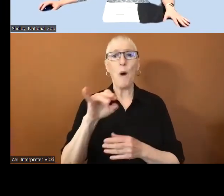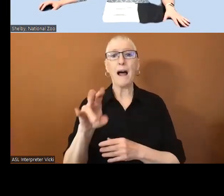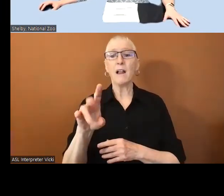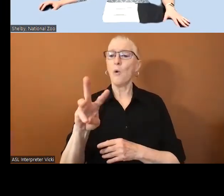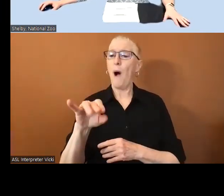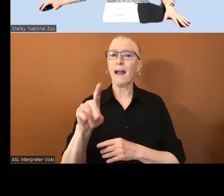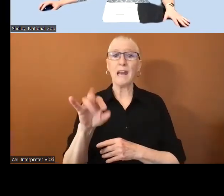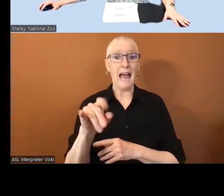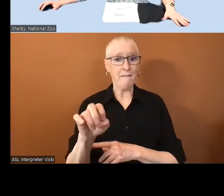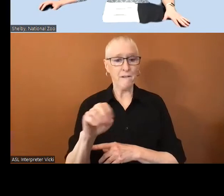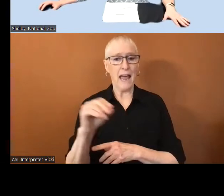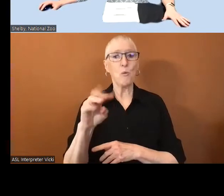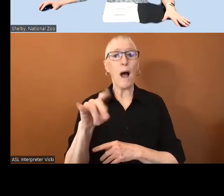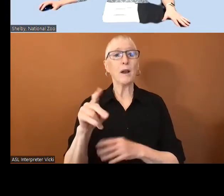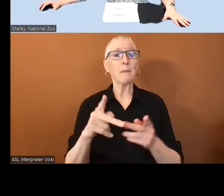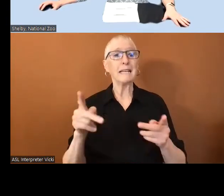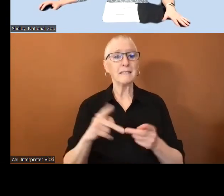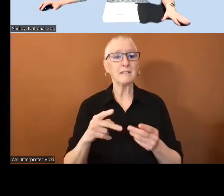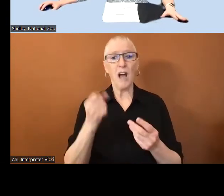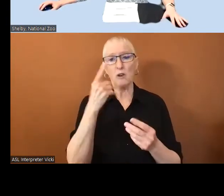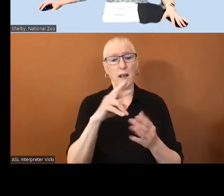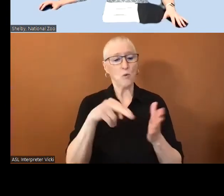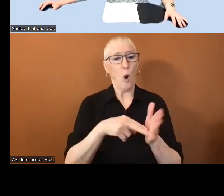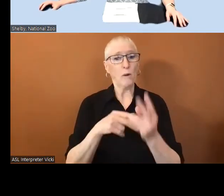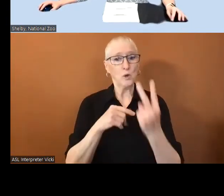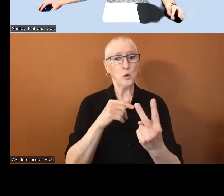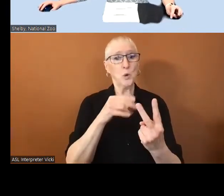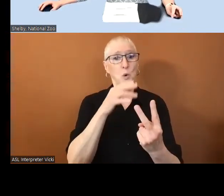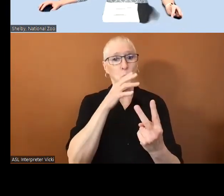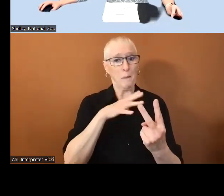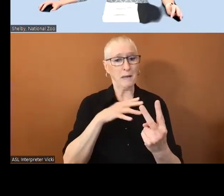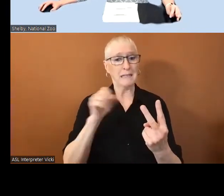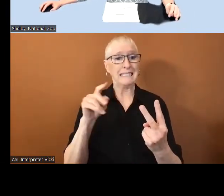roles of two Smithsonian women in STEM, and learn how tracking is saving these animals.